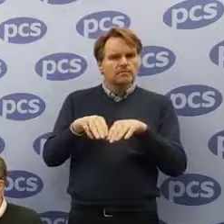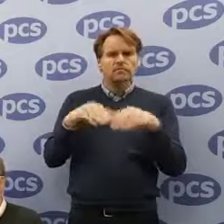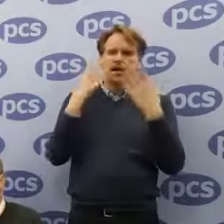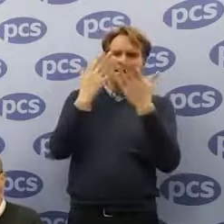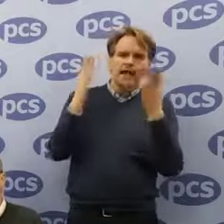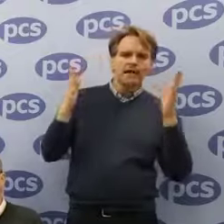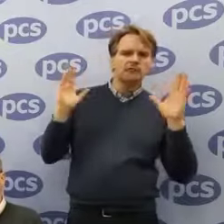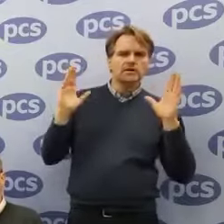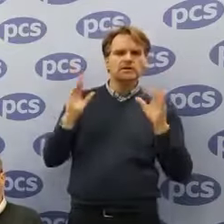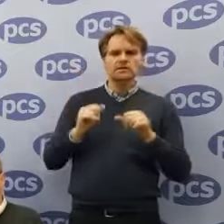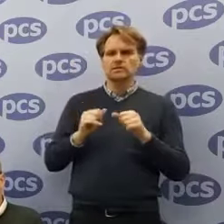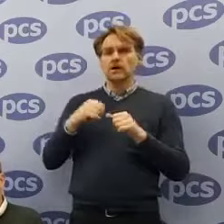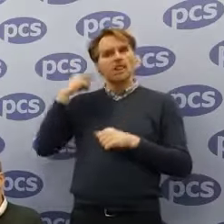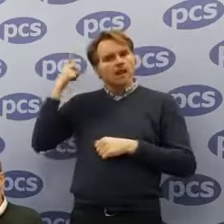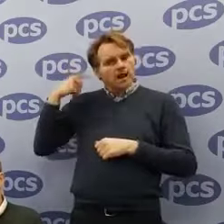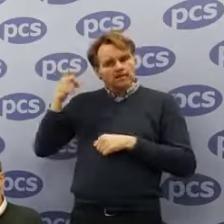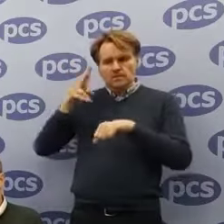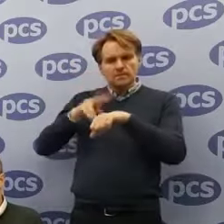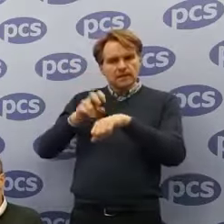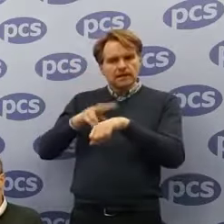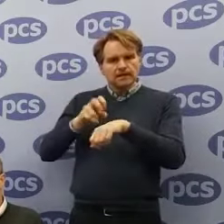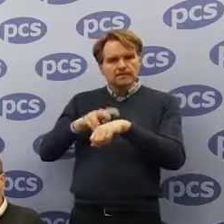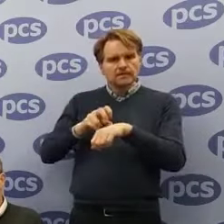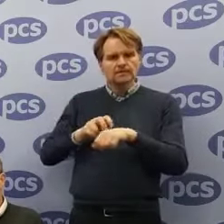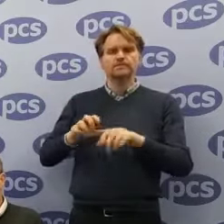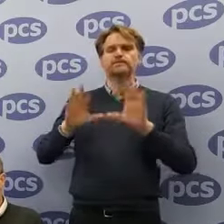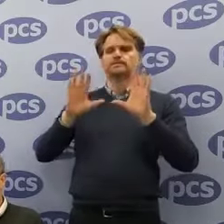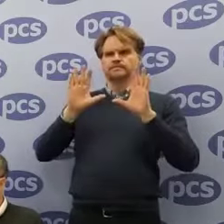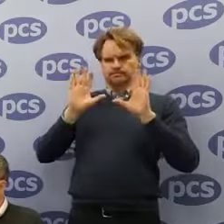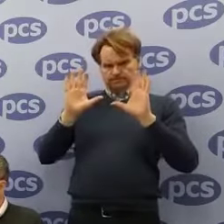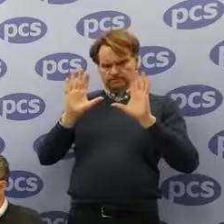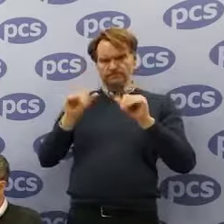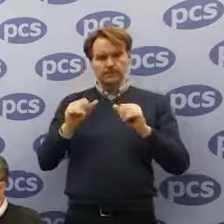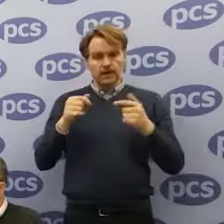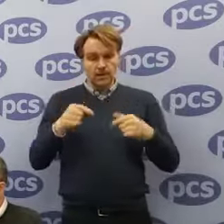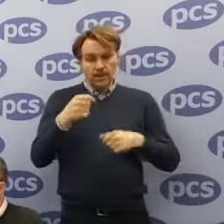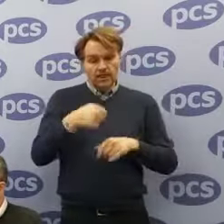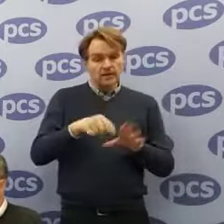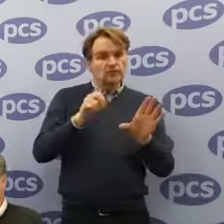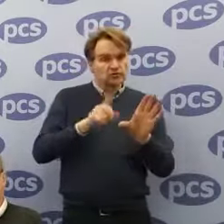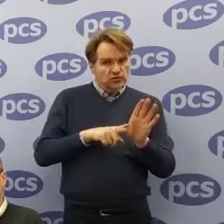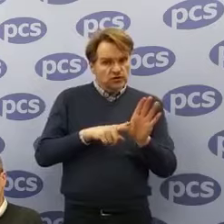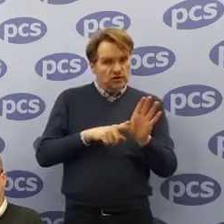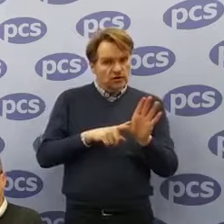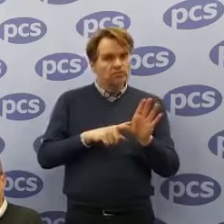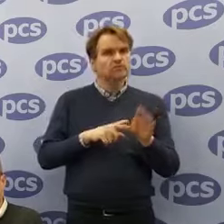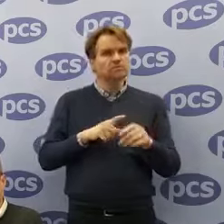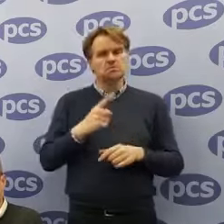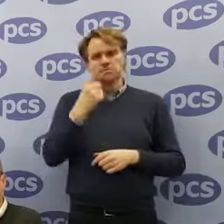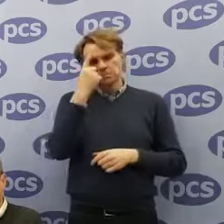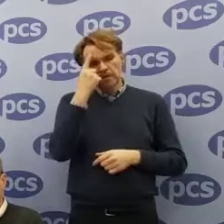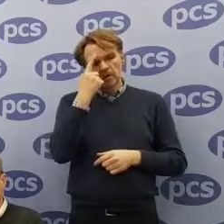Police. This year the NEC's view is having looked last year at the turnout and having looked at the issues that arose